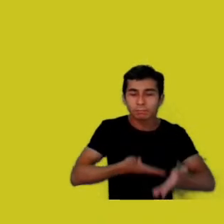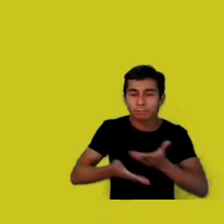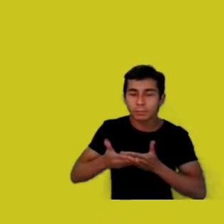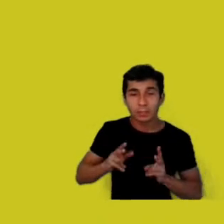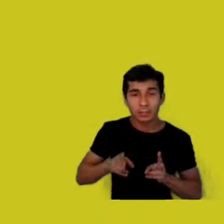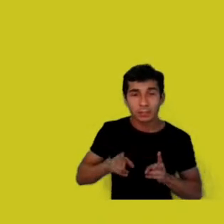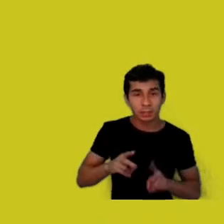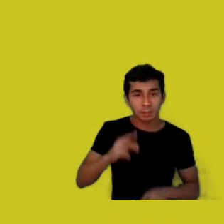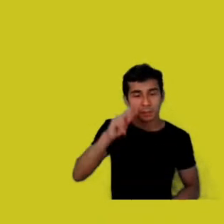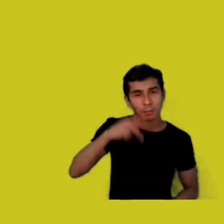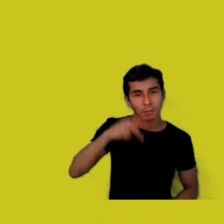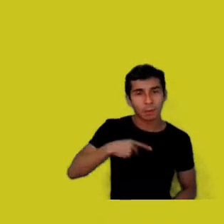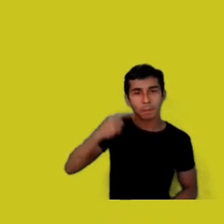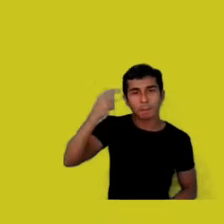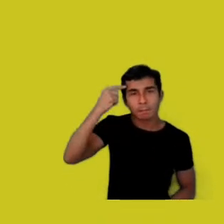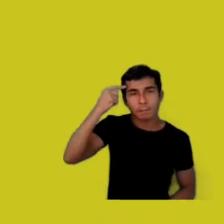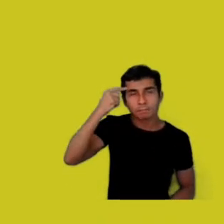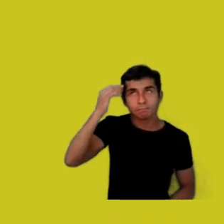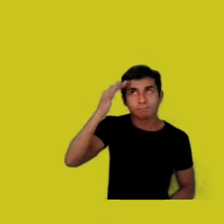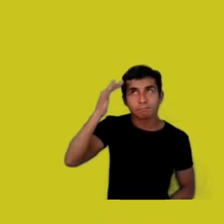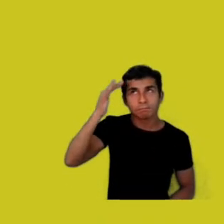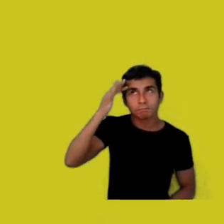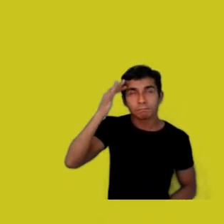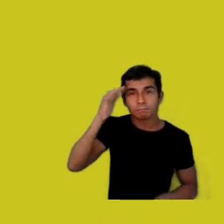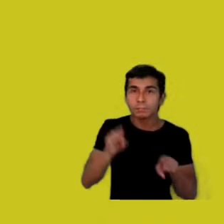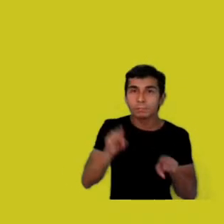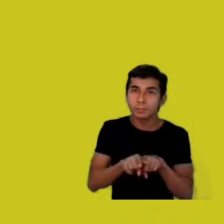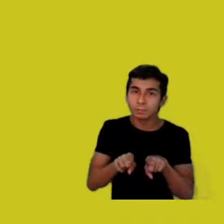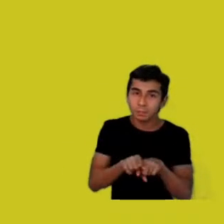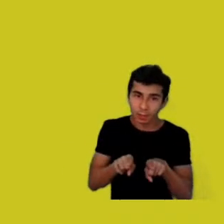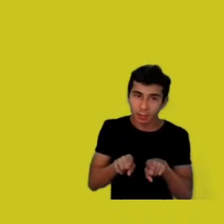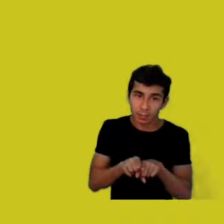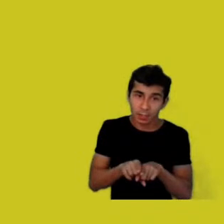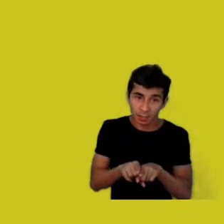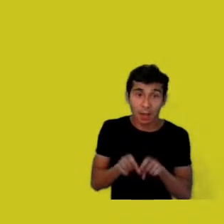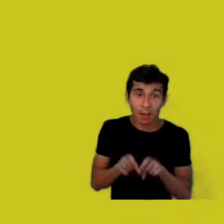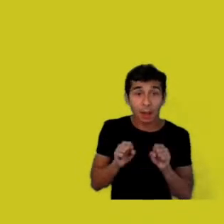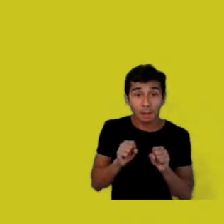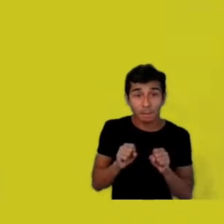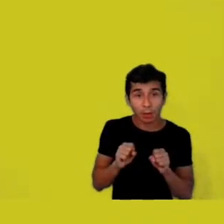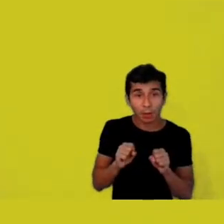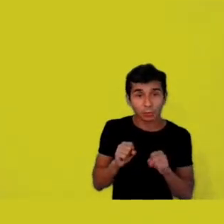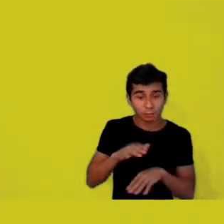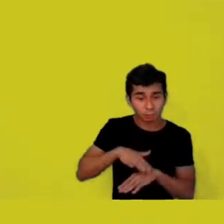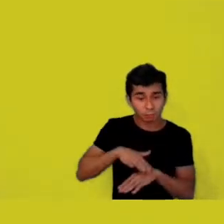We can choose, right? -Exactly. We can choose. -Exactly.